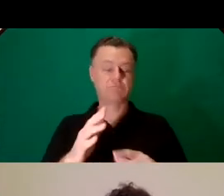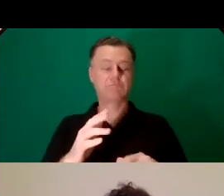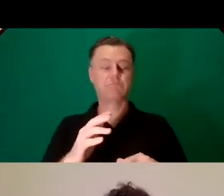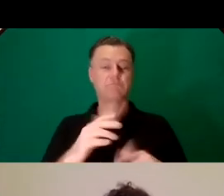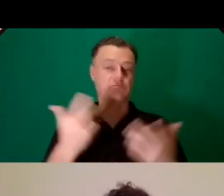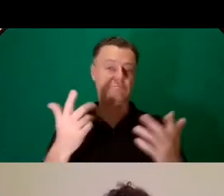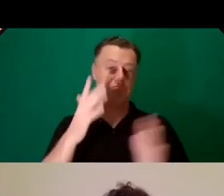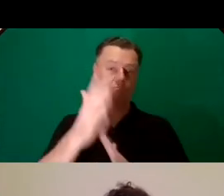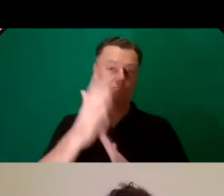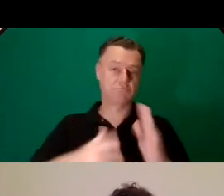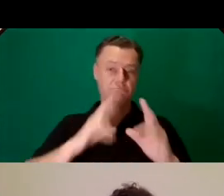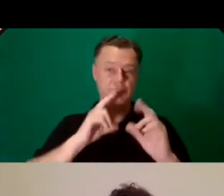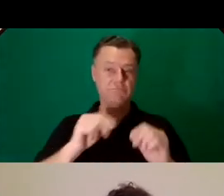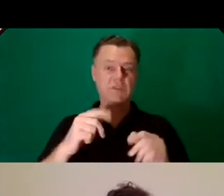also raise your hand.